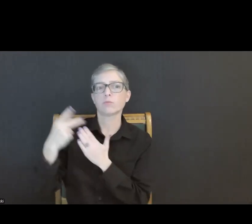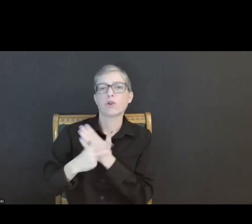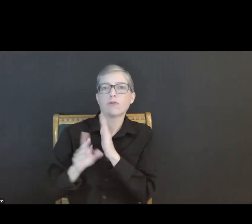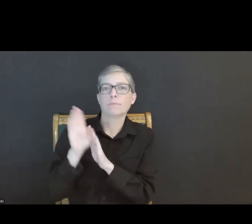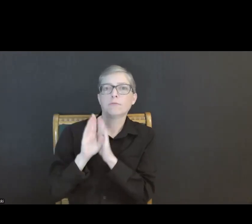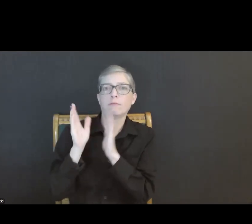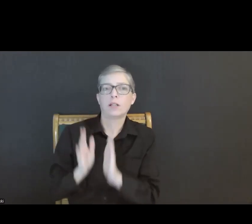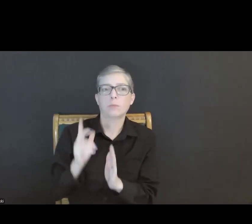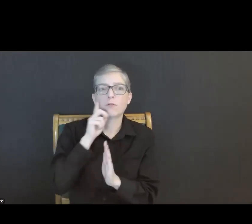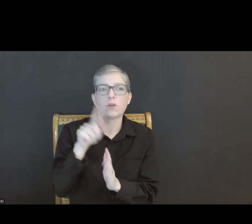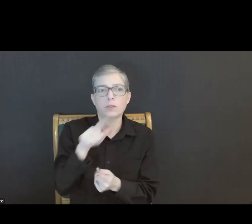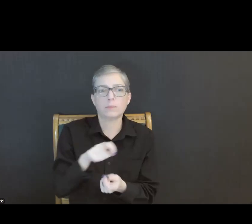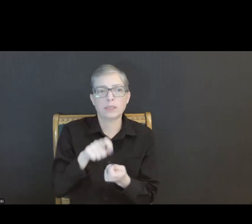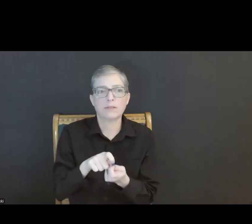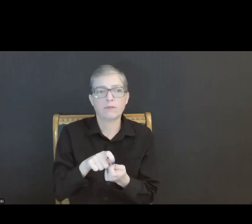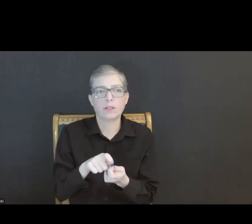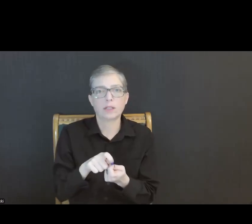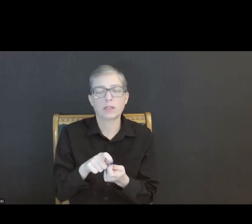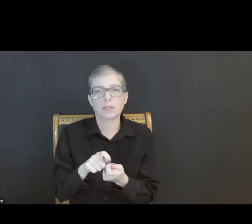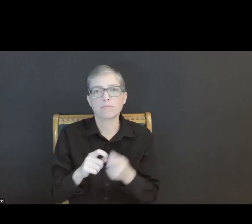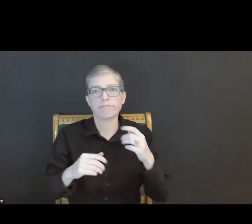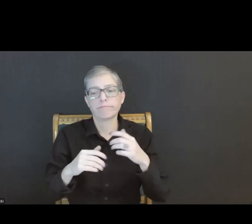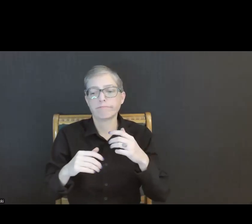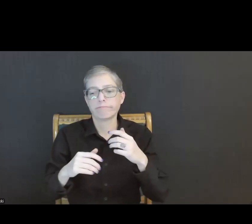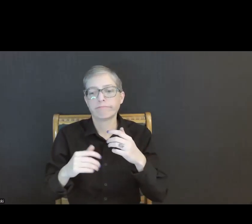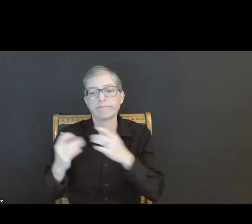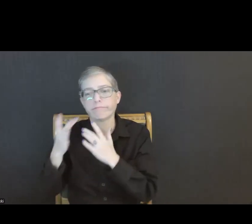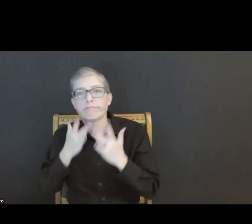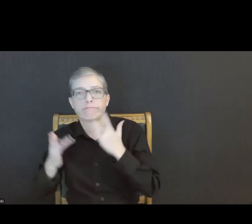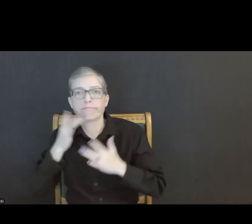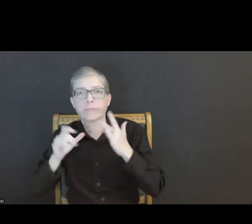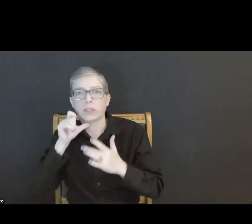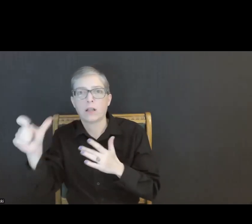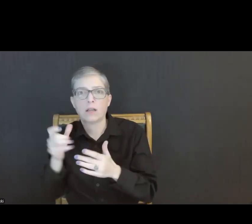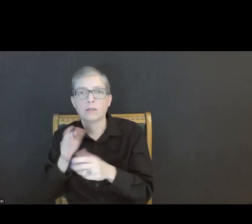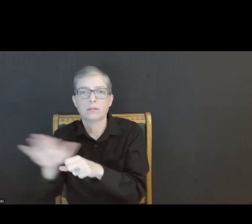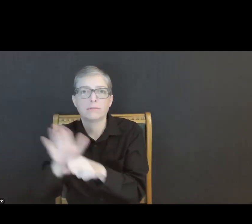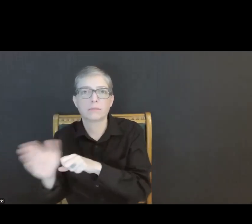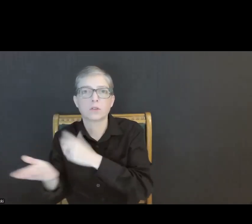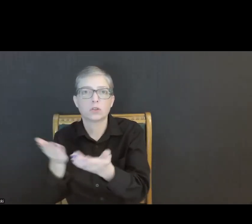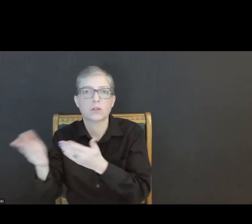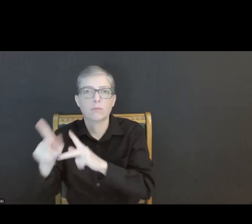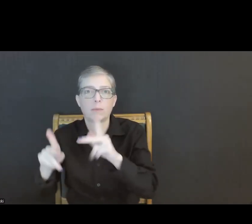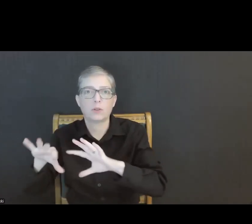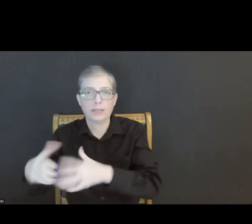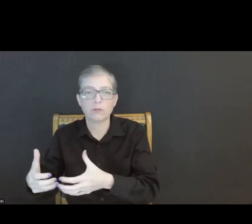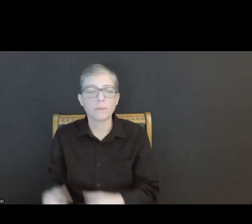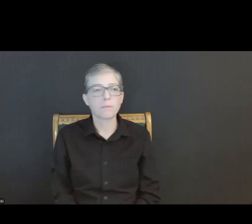the a particular underserved population and um As I Grew over the years I found they have some